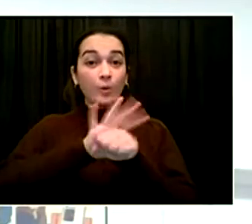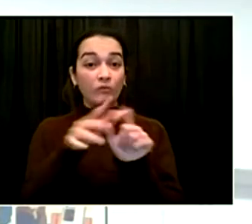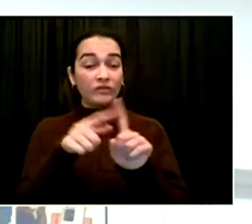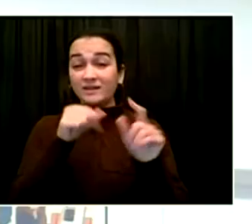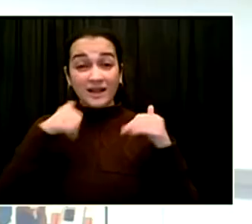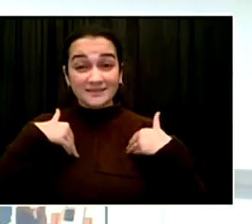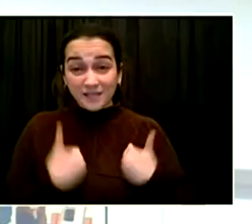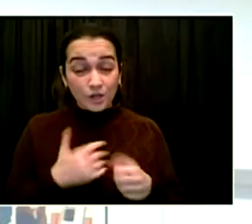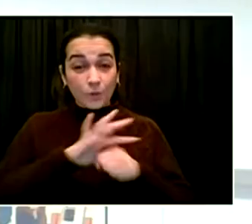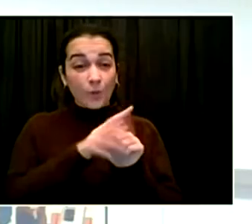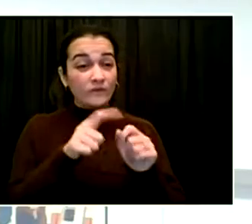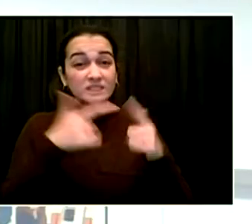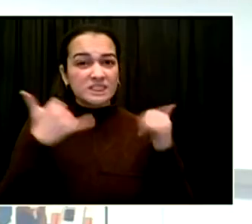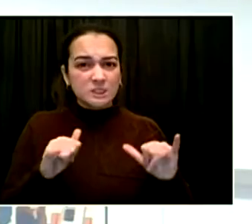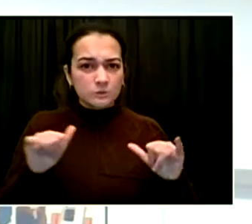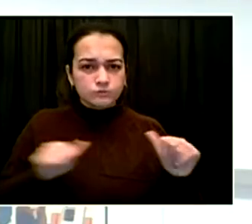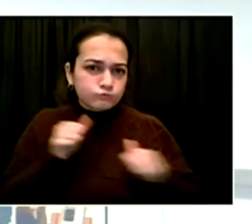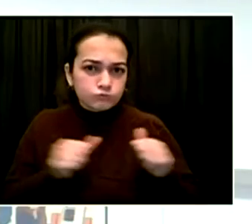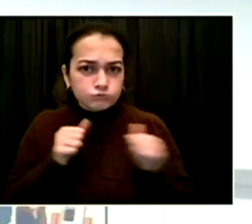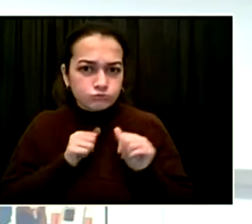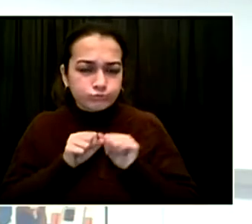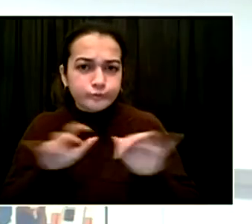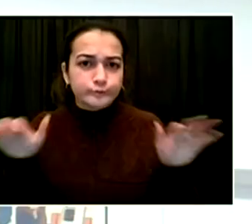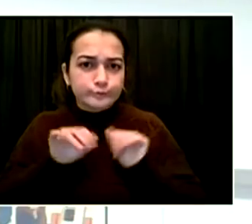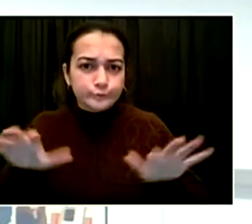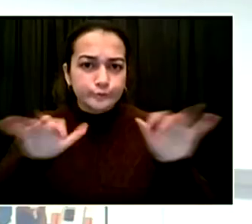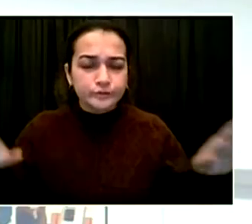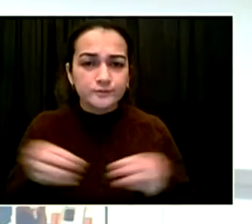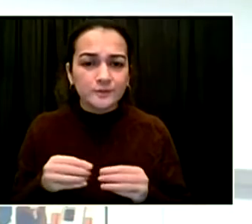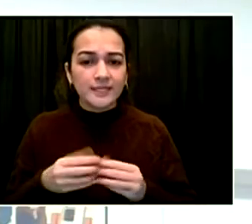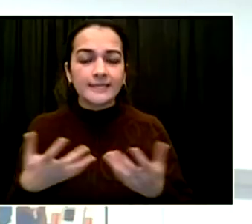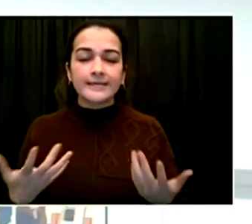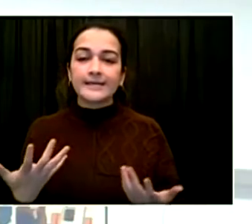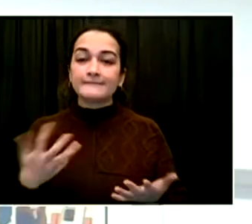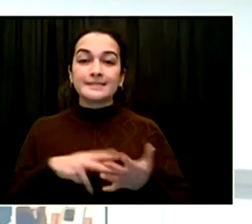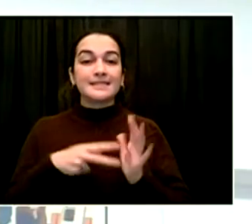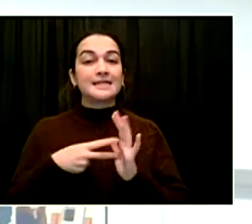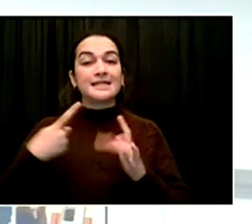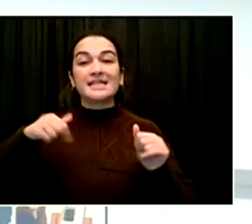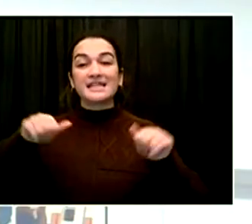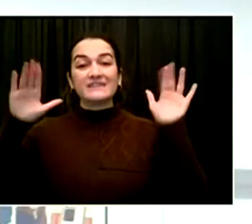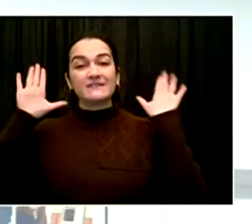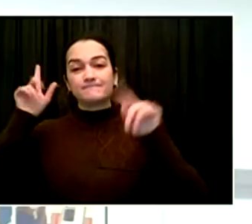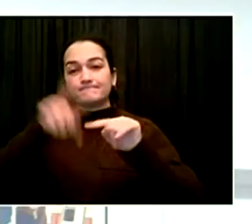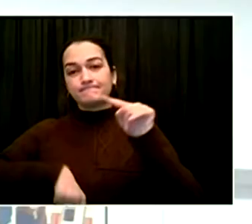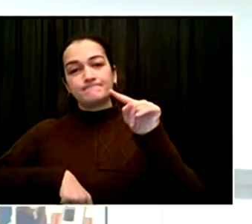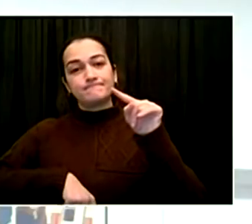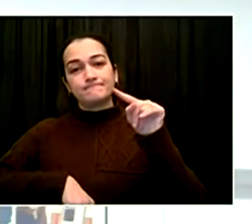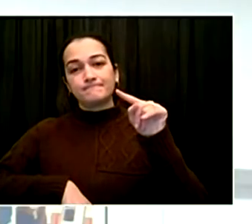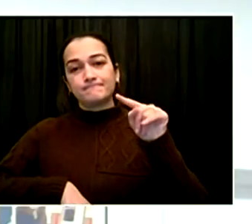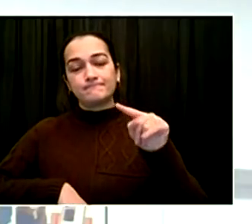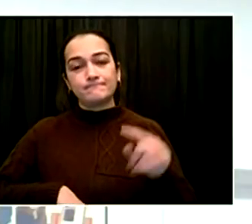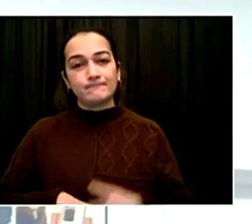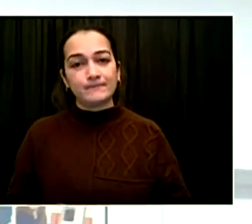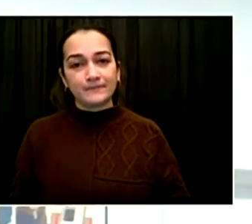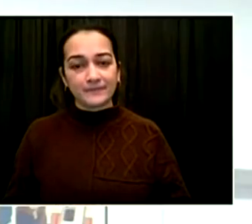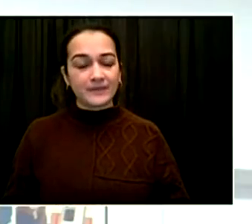SINGLE MOST IMPORTANT PIECE OF ADVICE I CAN GIVE AND THE MAYOR